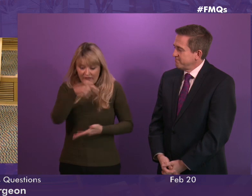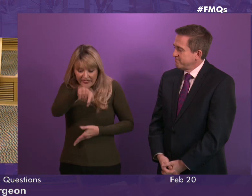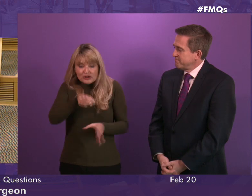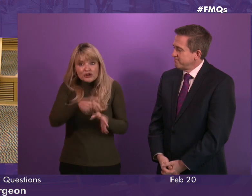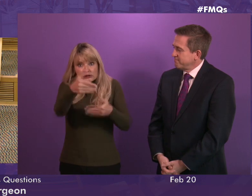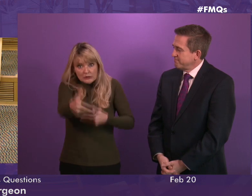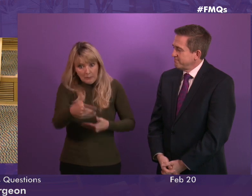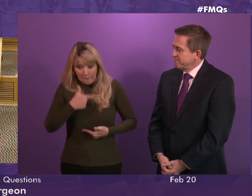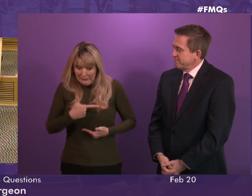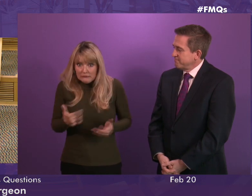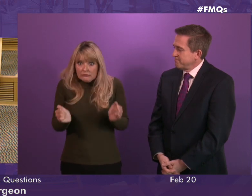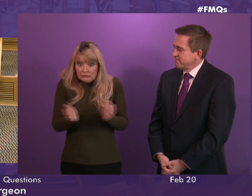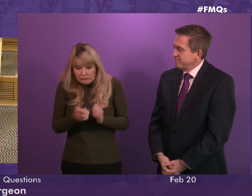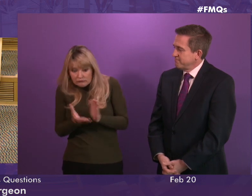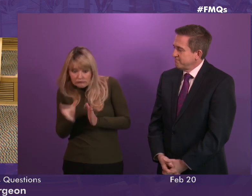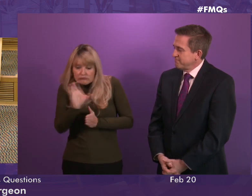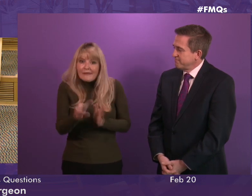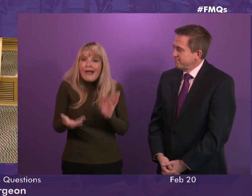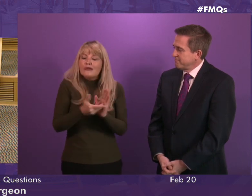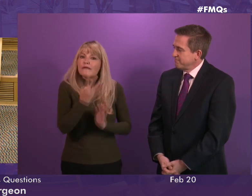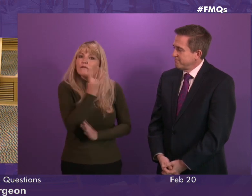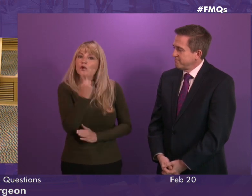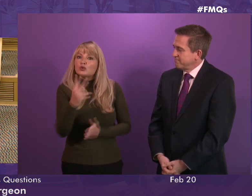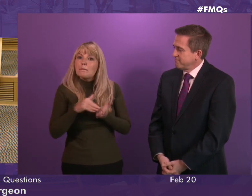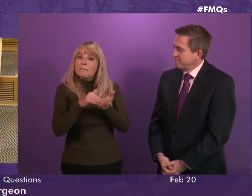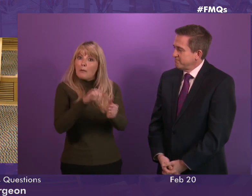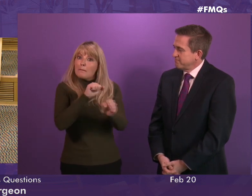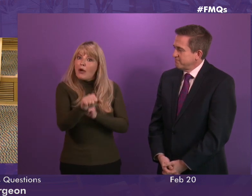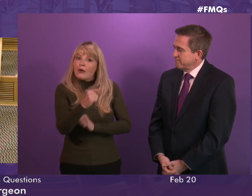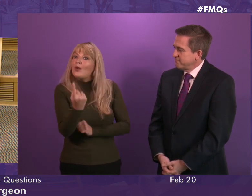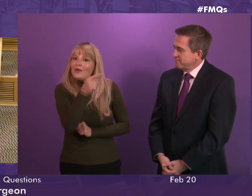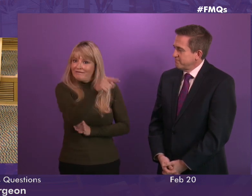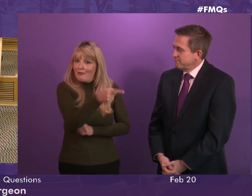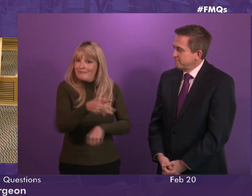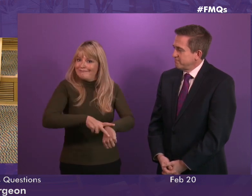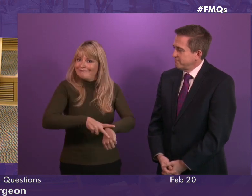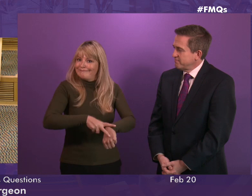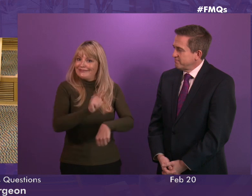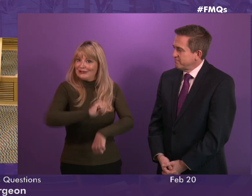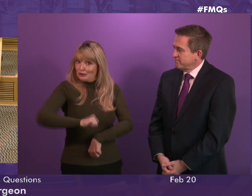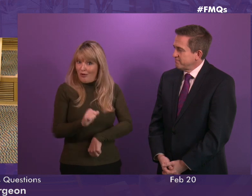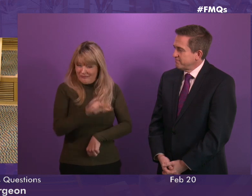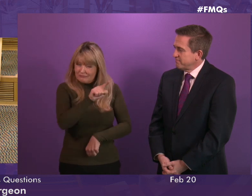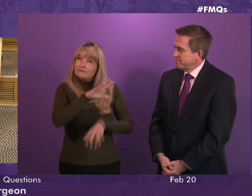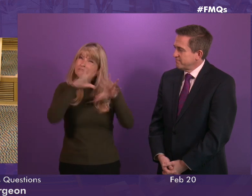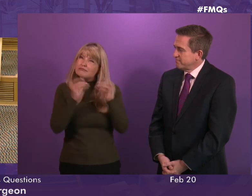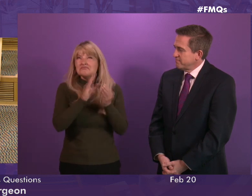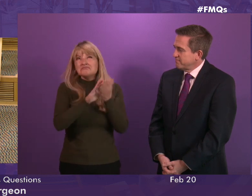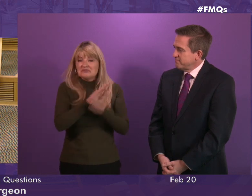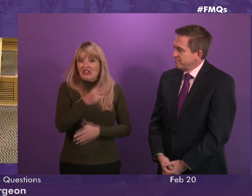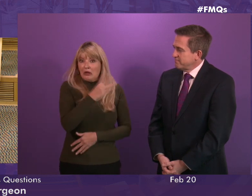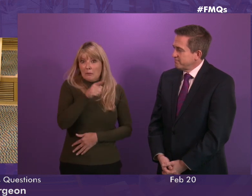an extra £42 million of funding for Police Scotland. That is a 3.6 per cent increase